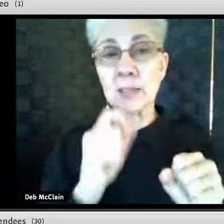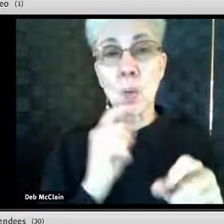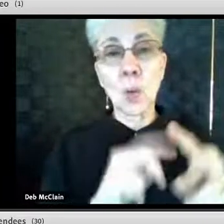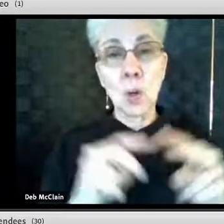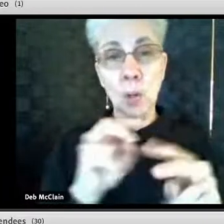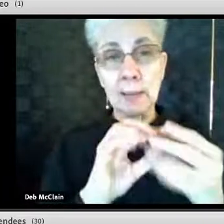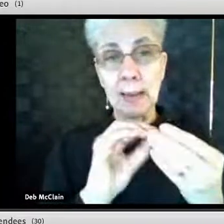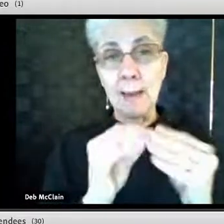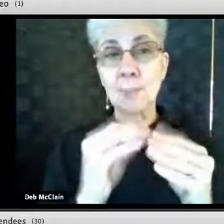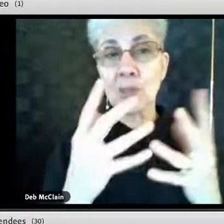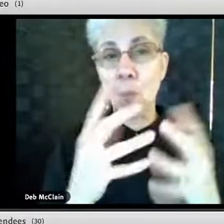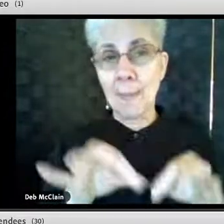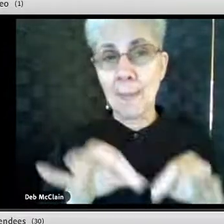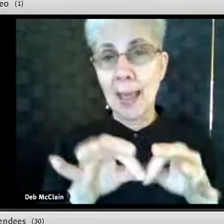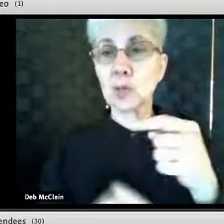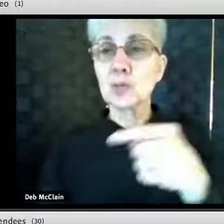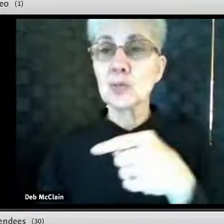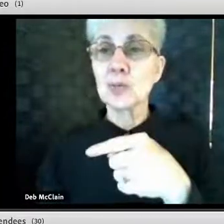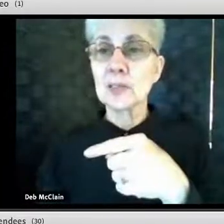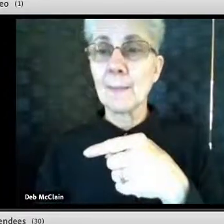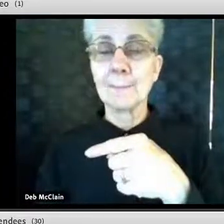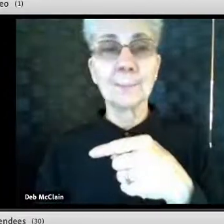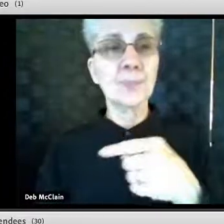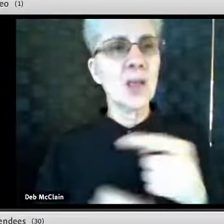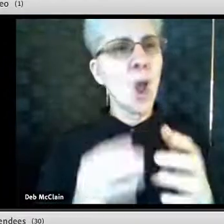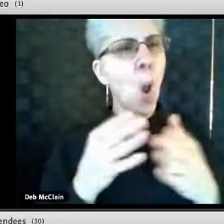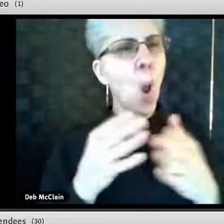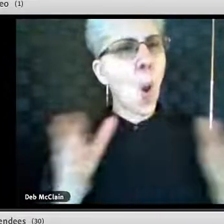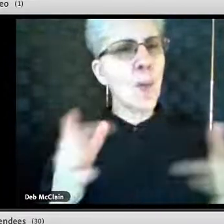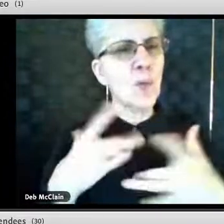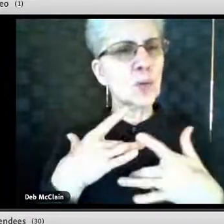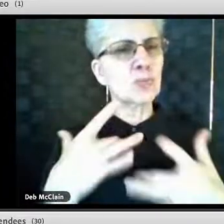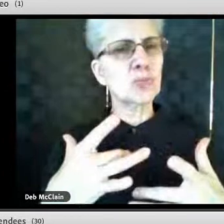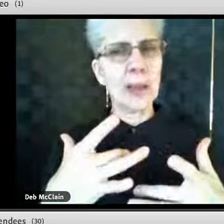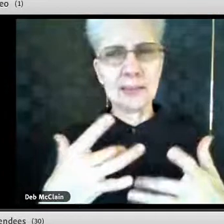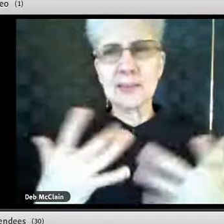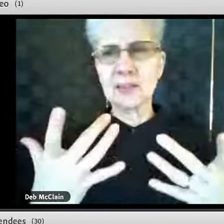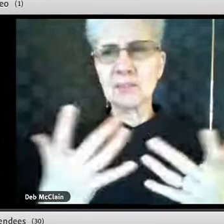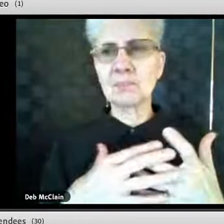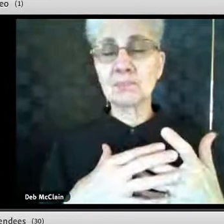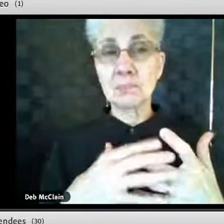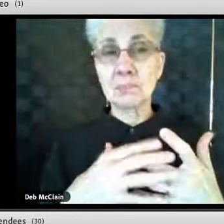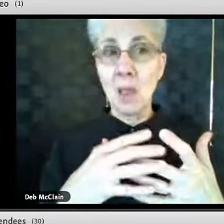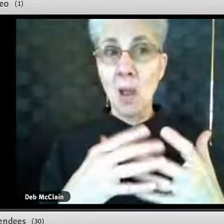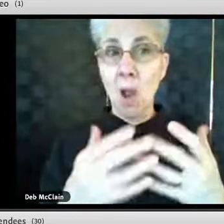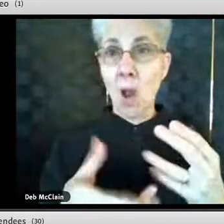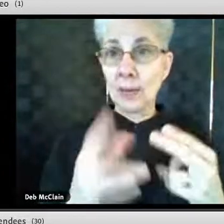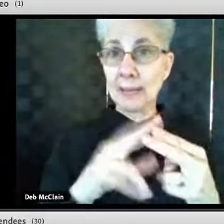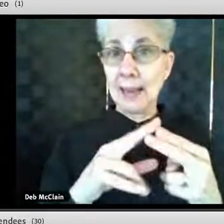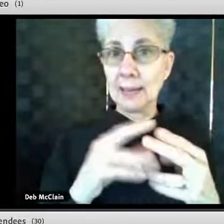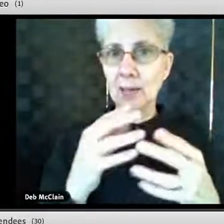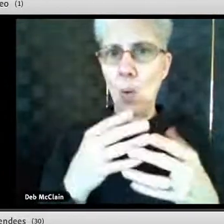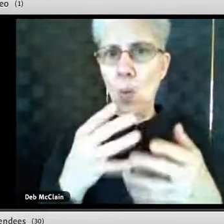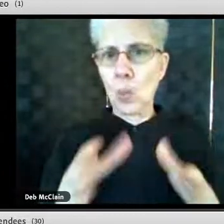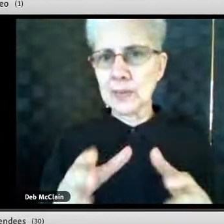so we're going to look at these numbers and what matters. Your overall trends over time, are you gaining or losing followers?